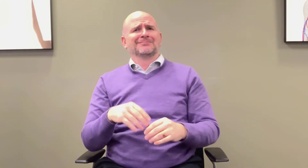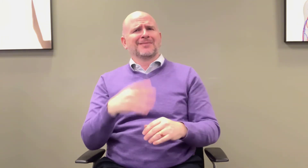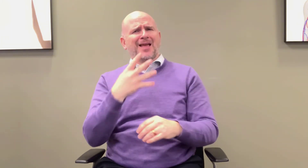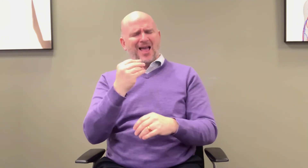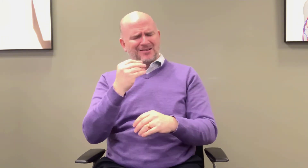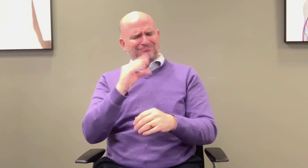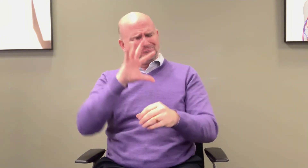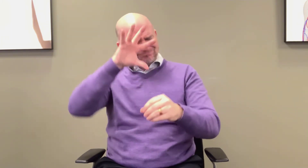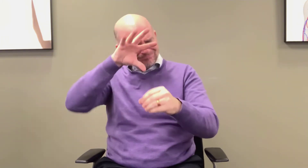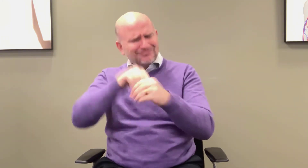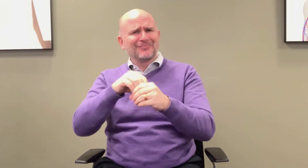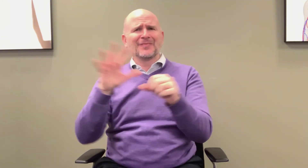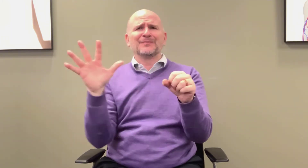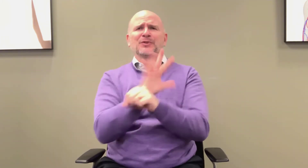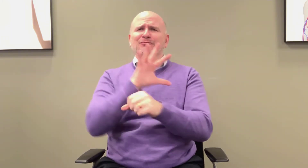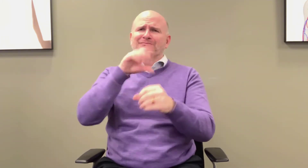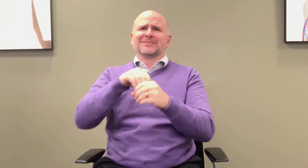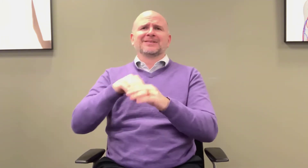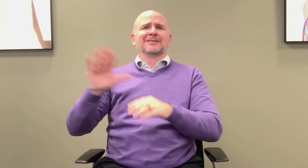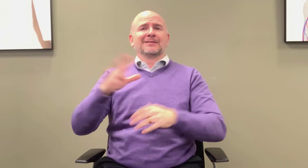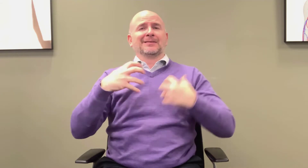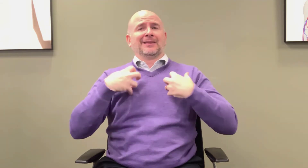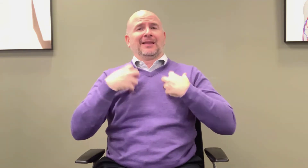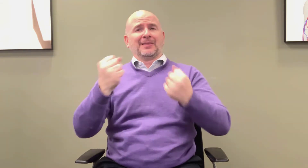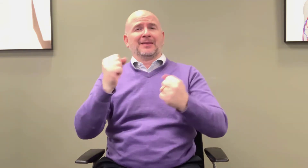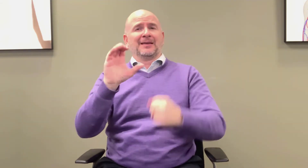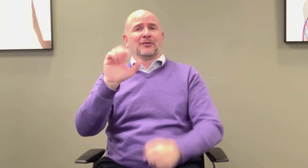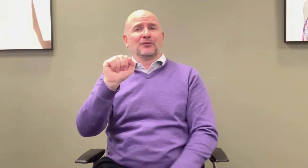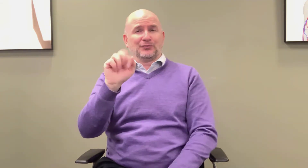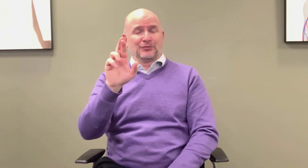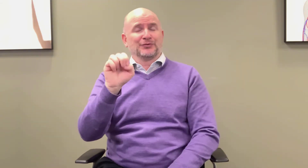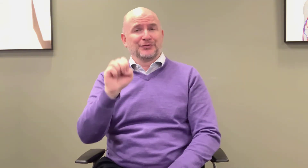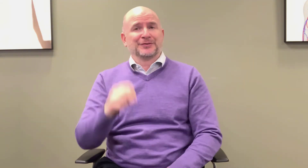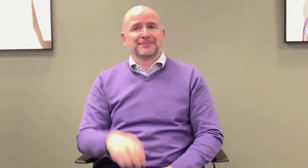access to communication and be able to participate in their health care.